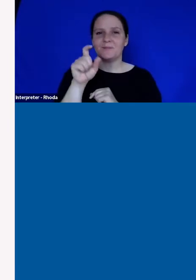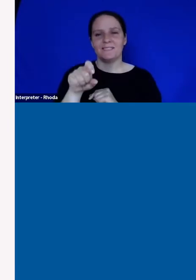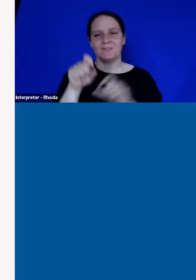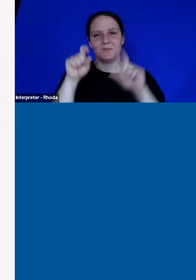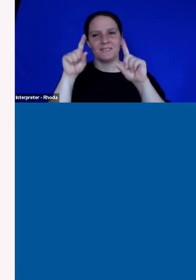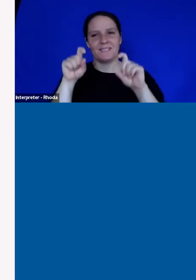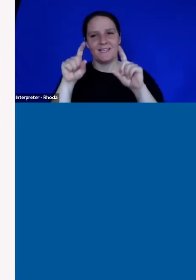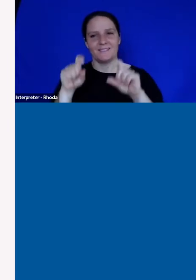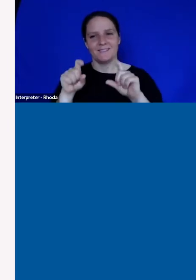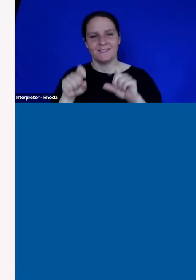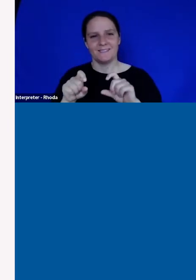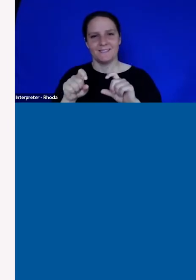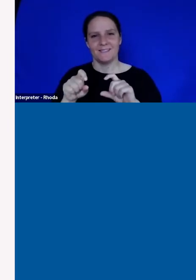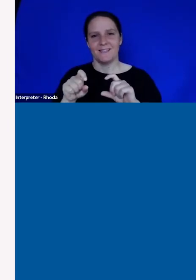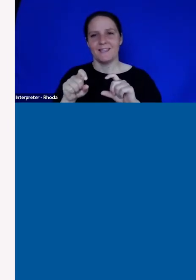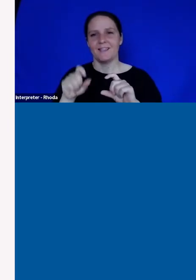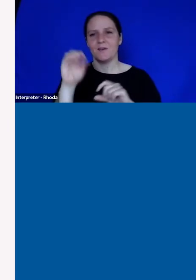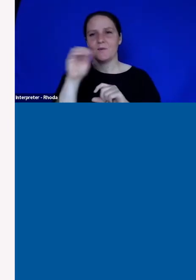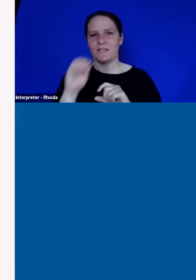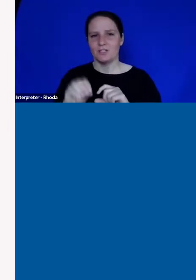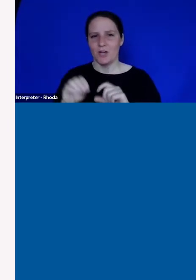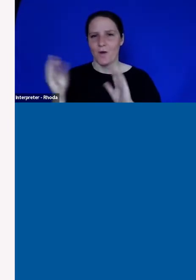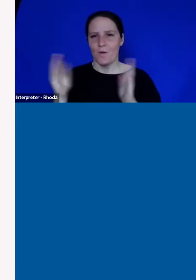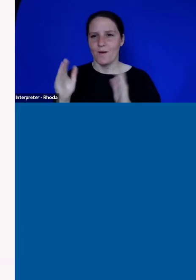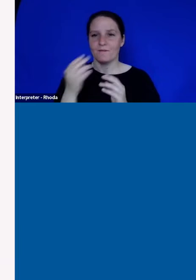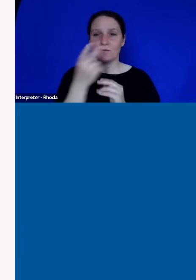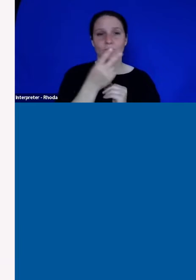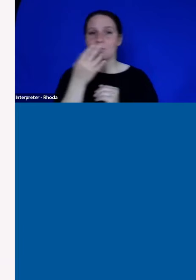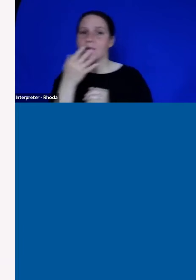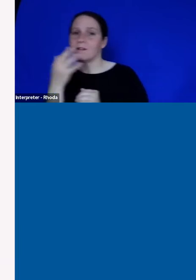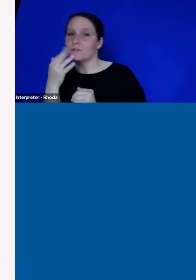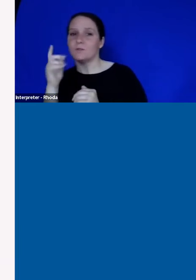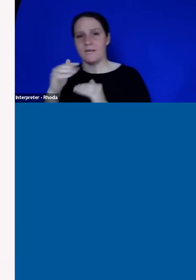you need a minimum of AA compliance and try to use AAA when you can.